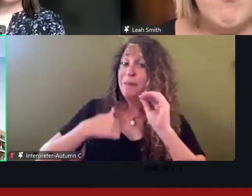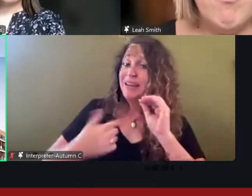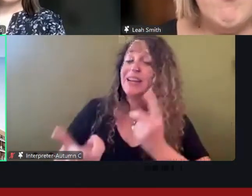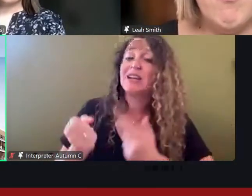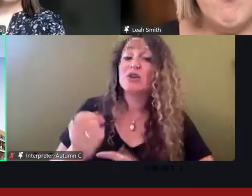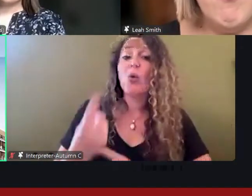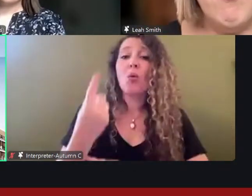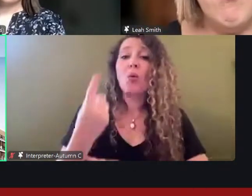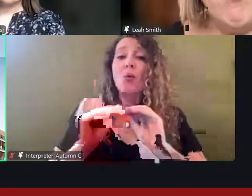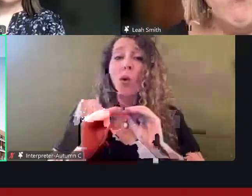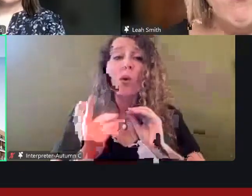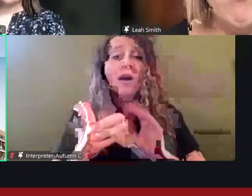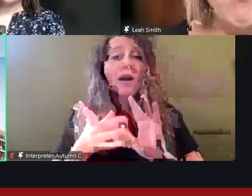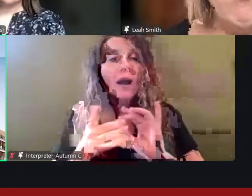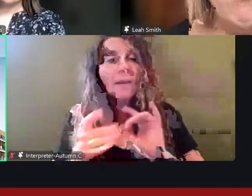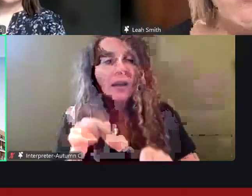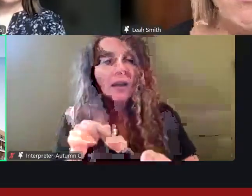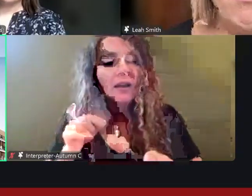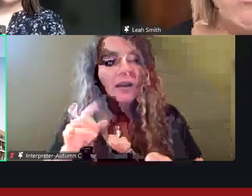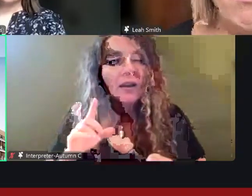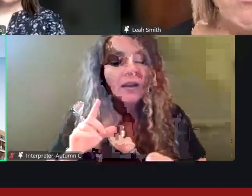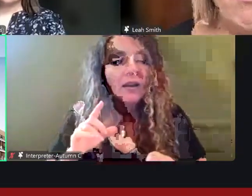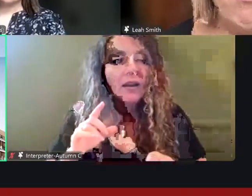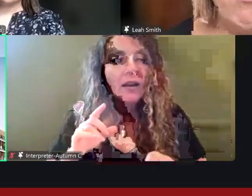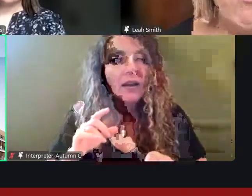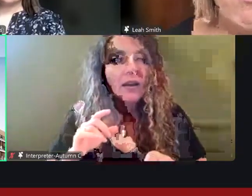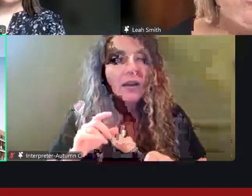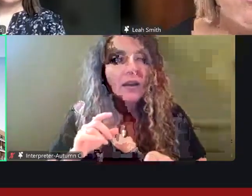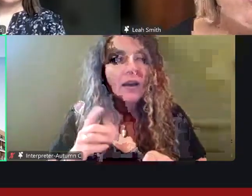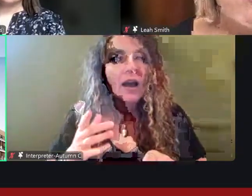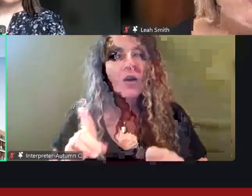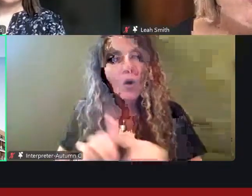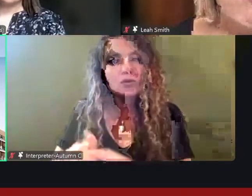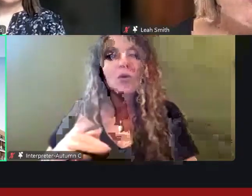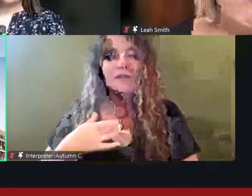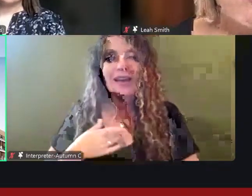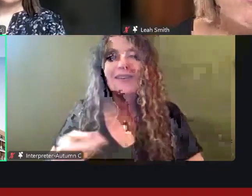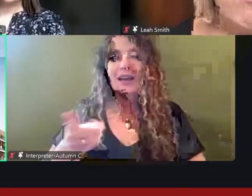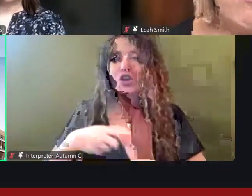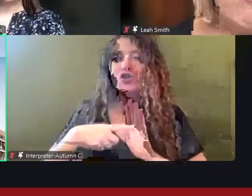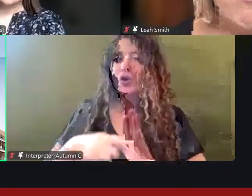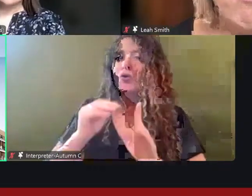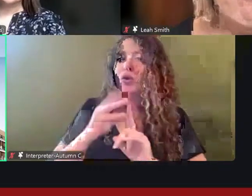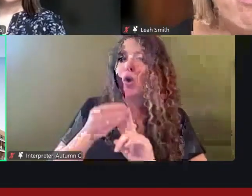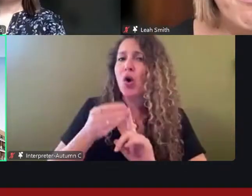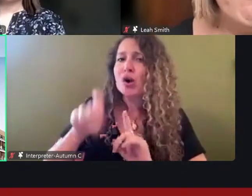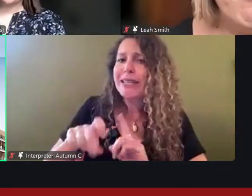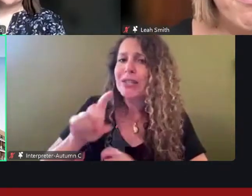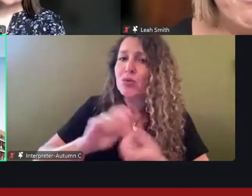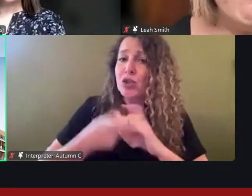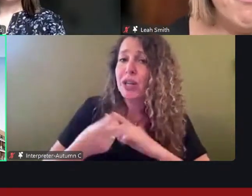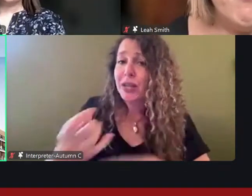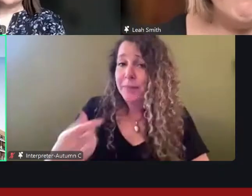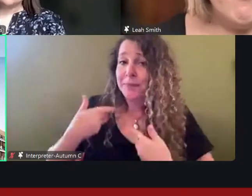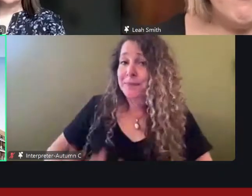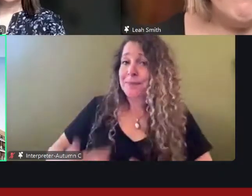chat. Eli Harkin says, I also feel like it shows the culture needs to change. If I as a disabled physician express not knowing,